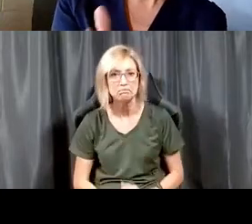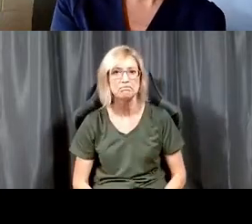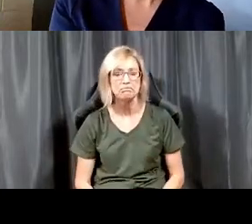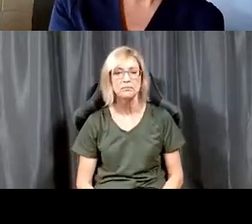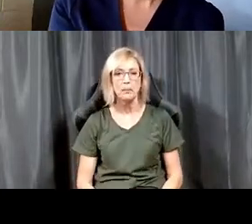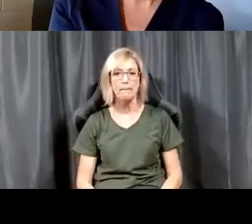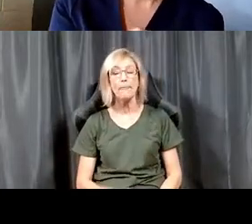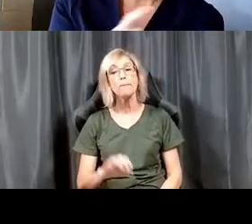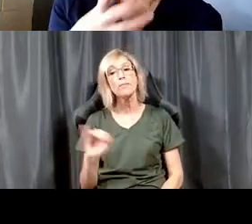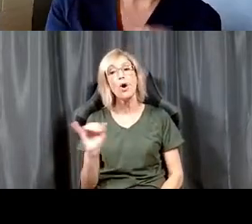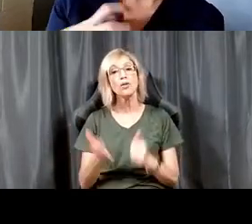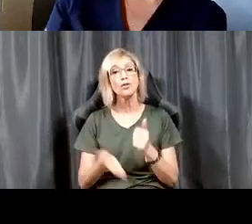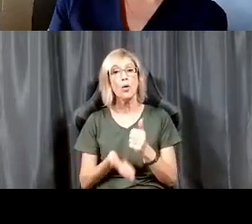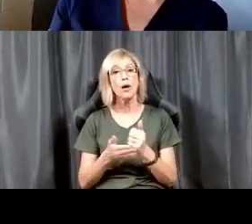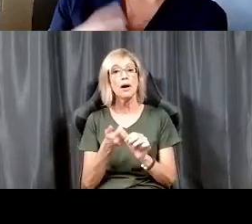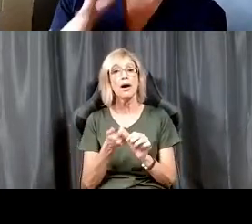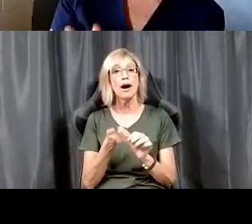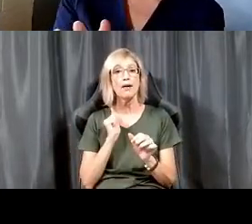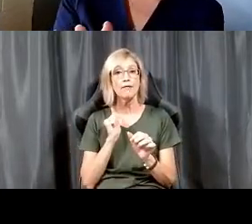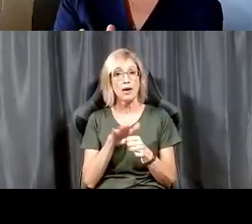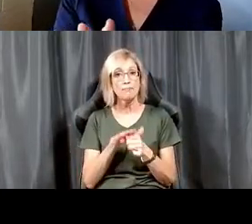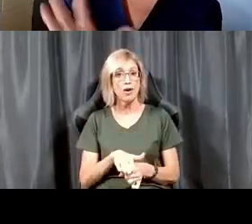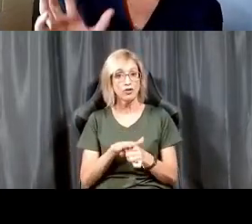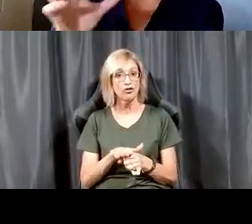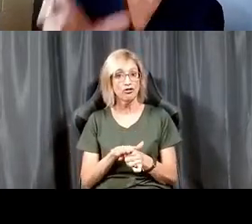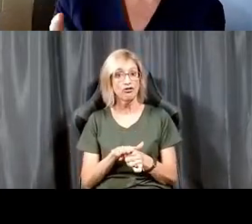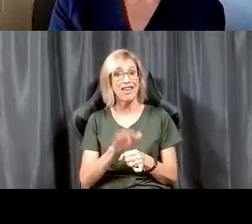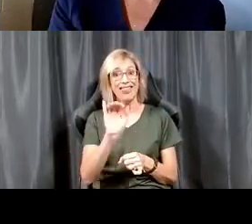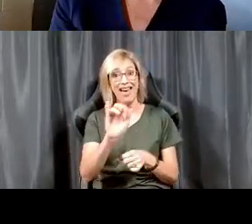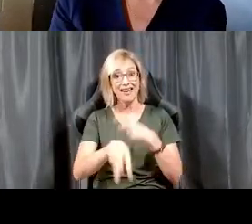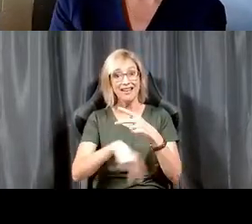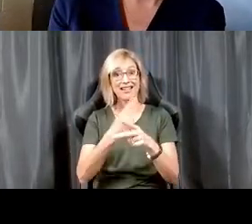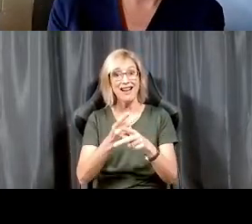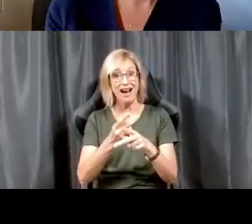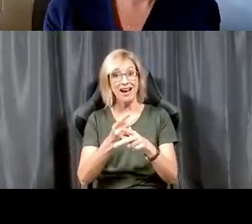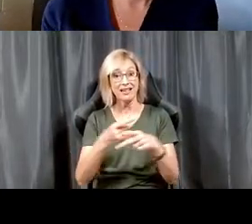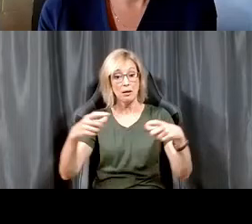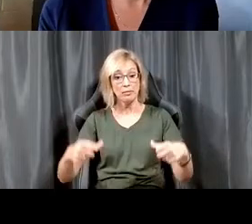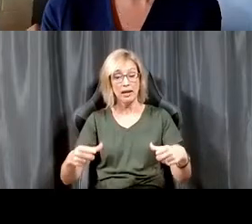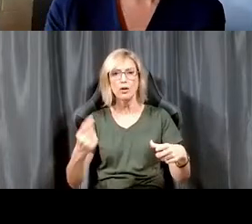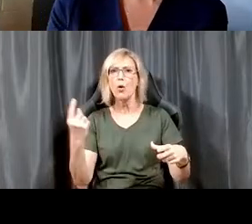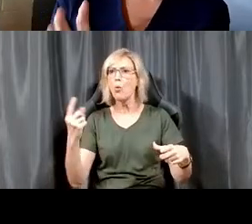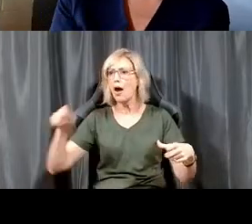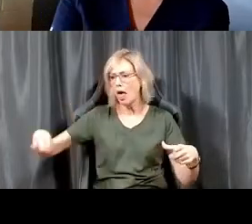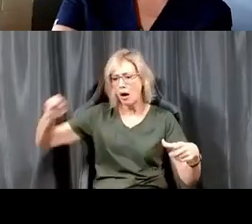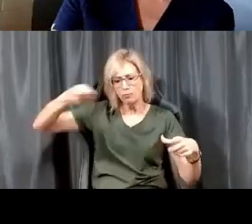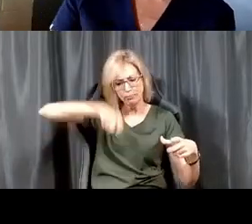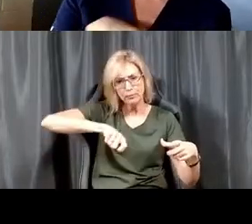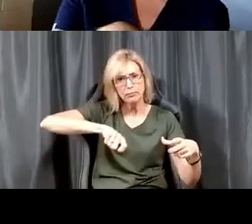Helps to avoid any pressure. Can you take a plate like that and put one thing on it. Sometimes having too many